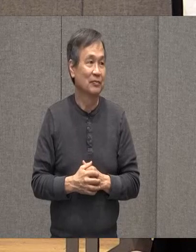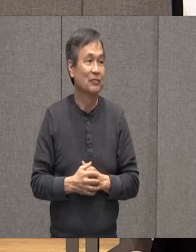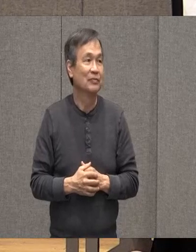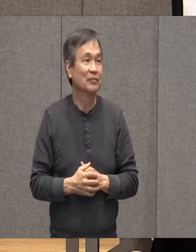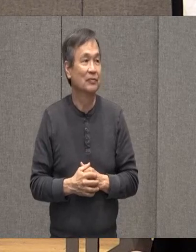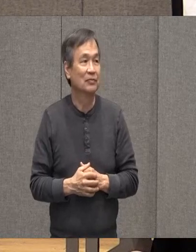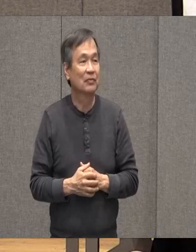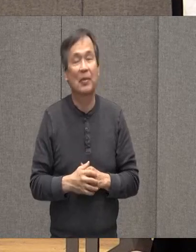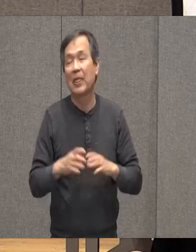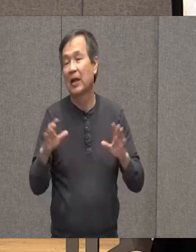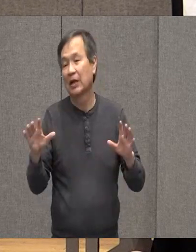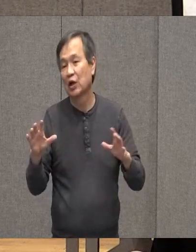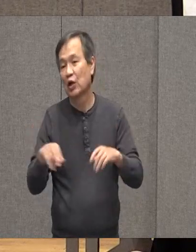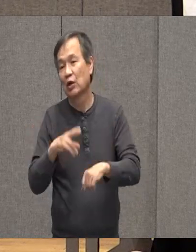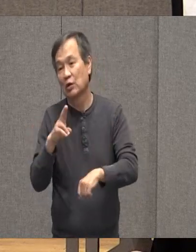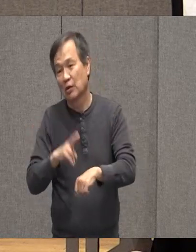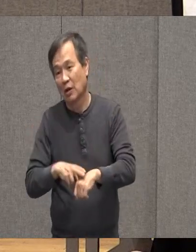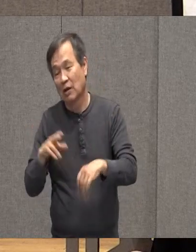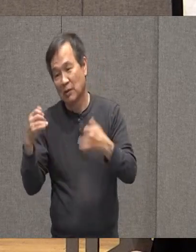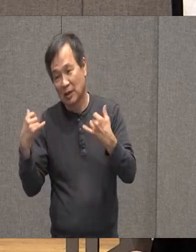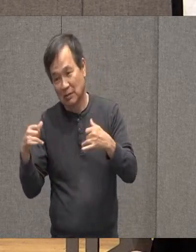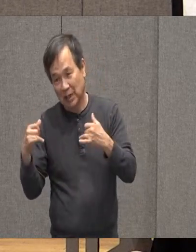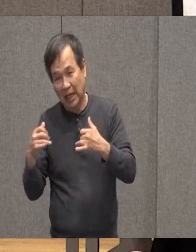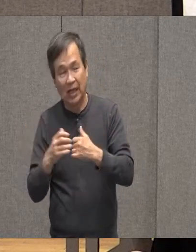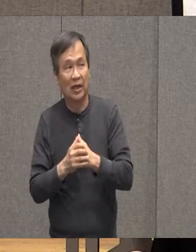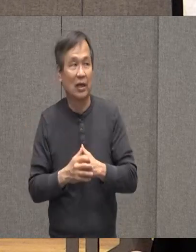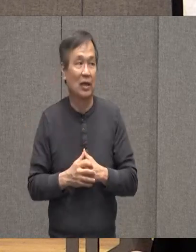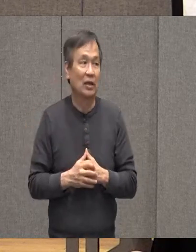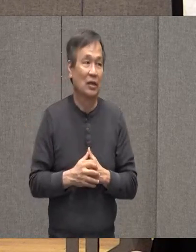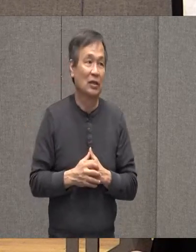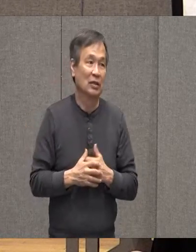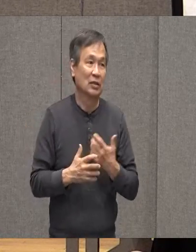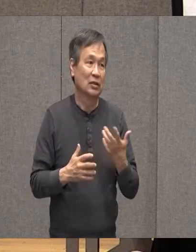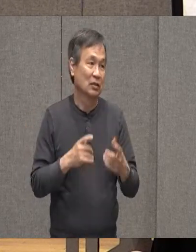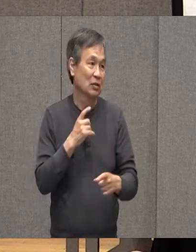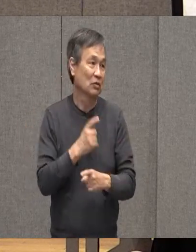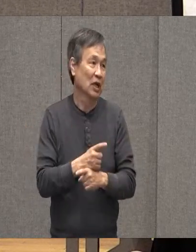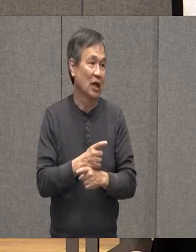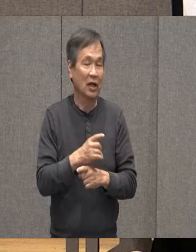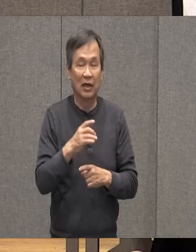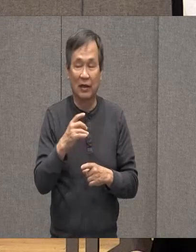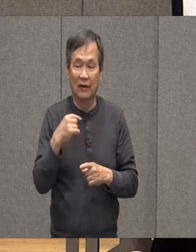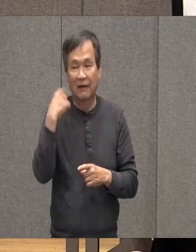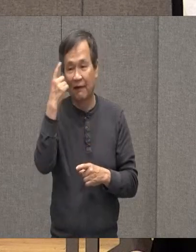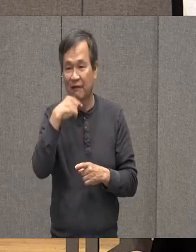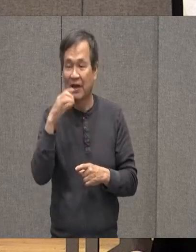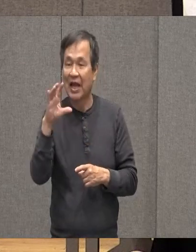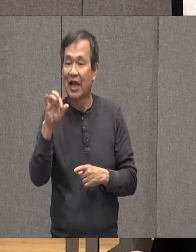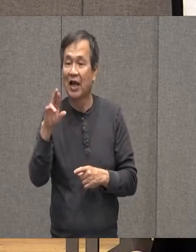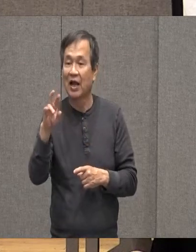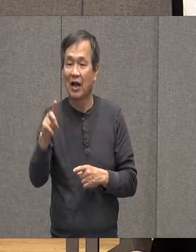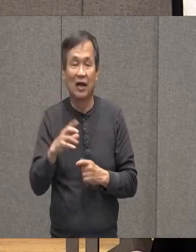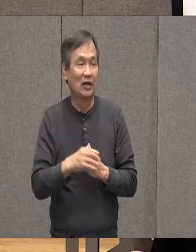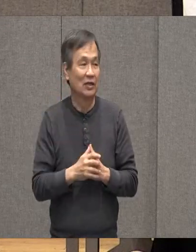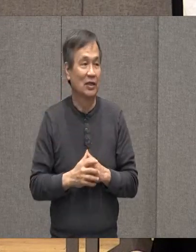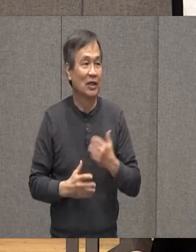normally if we play we usually make our face cards a 10 so it's probably easy to remember. All right so you did your subtraction.